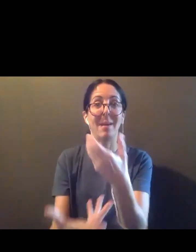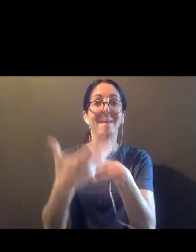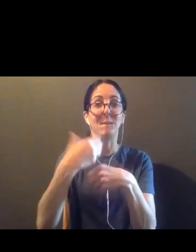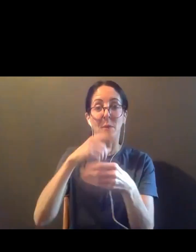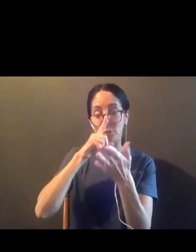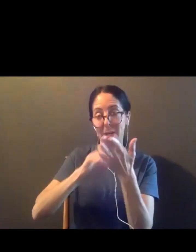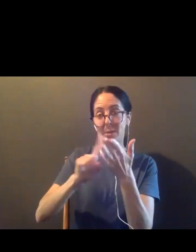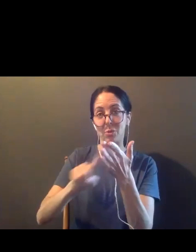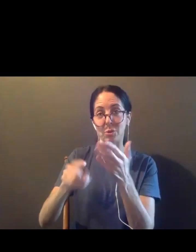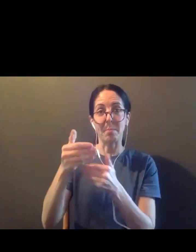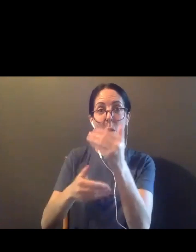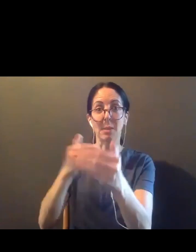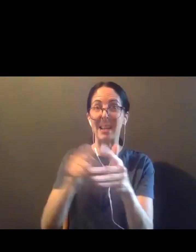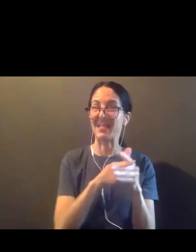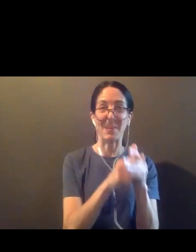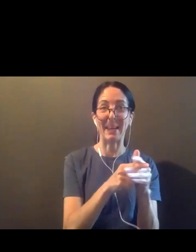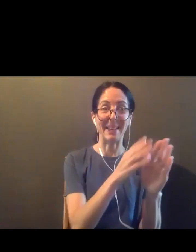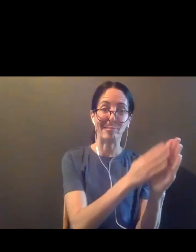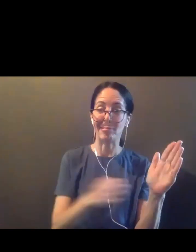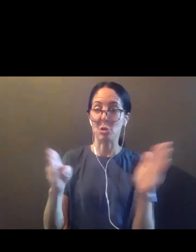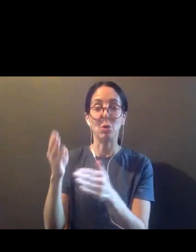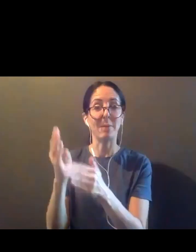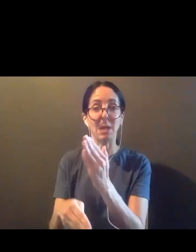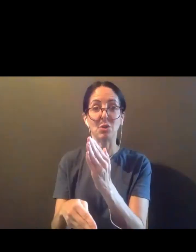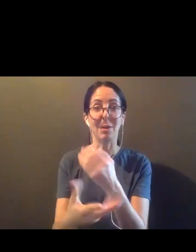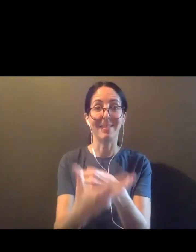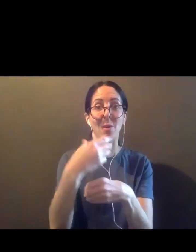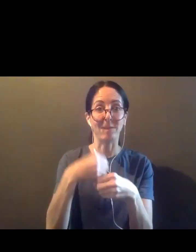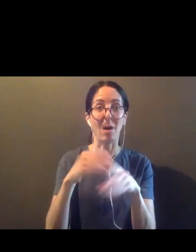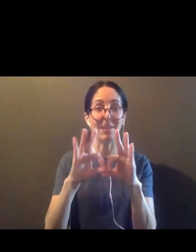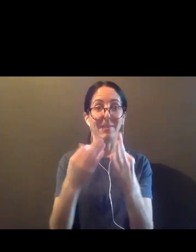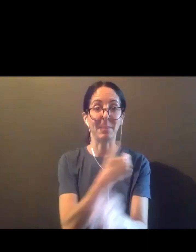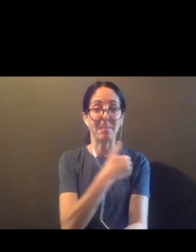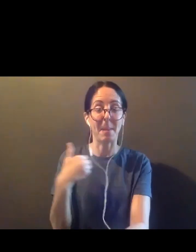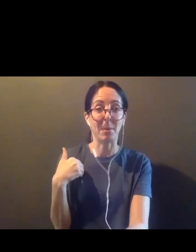from the beginning all the way to the end. How are you going to honor their voice?